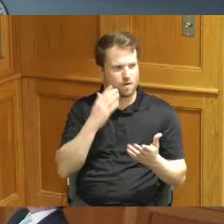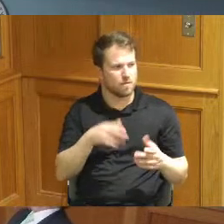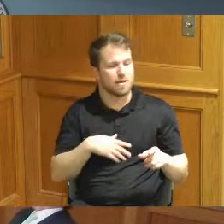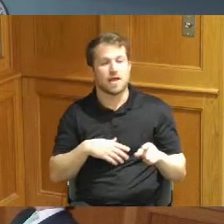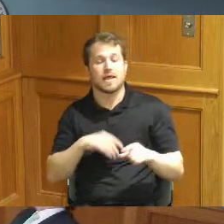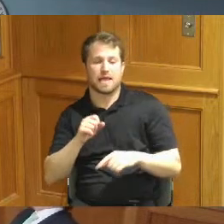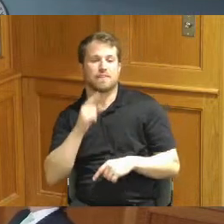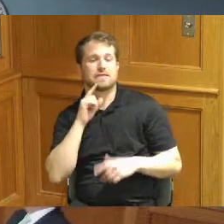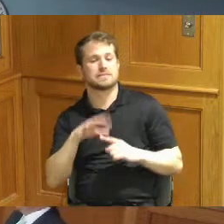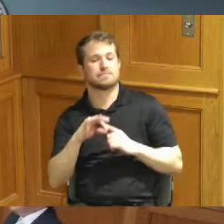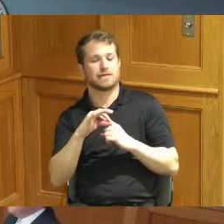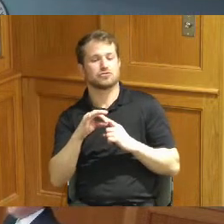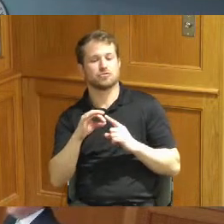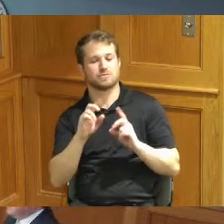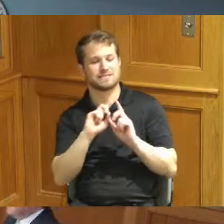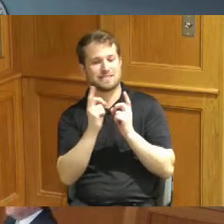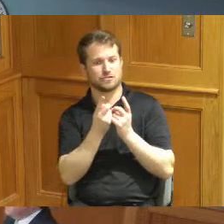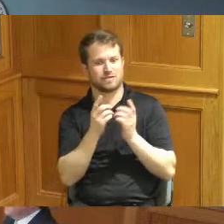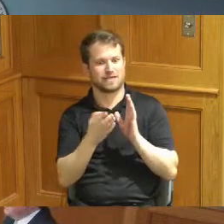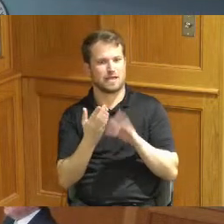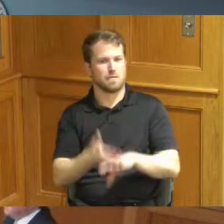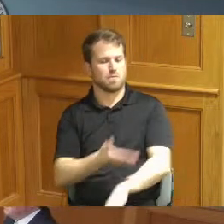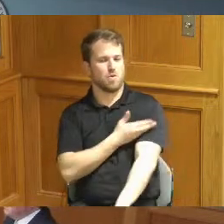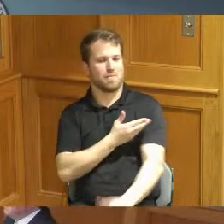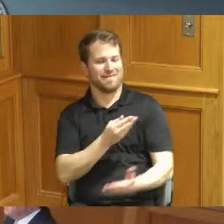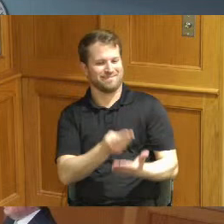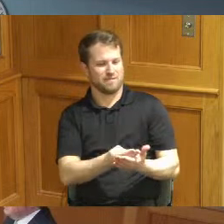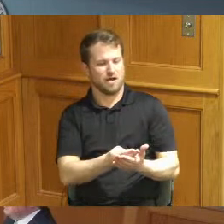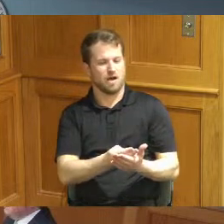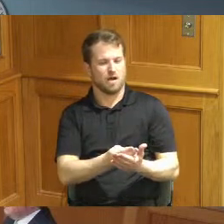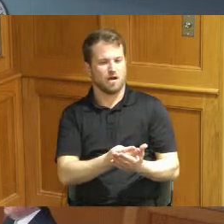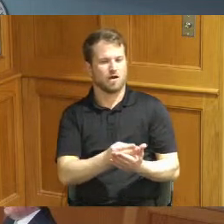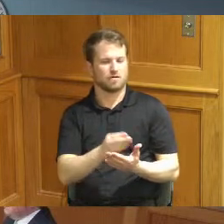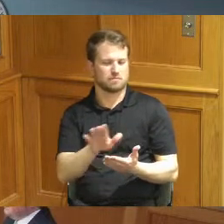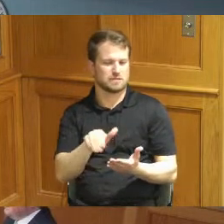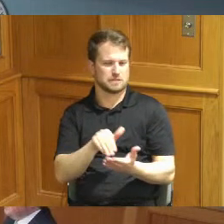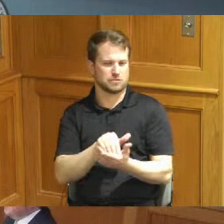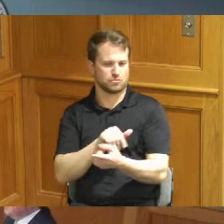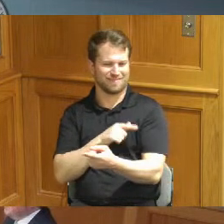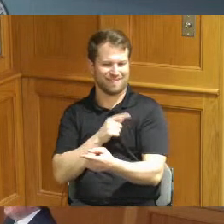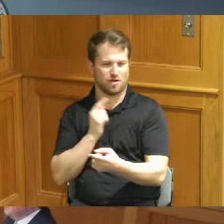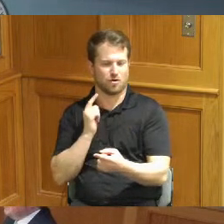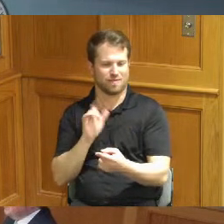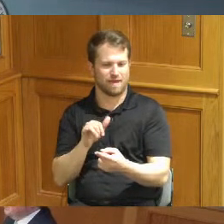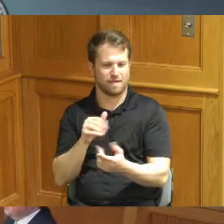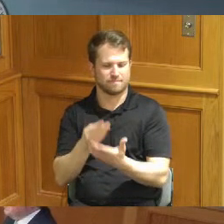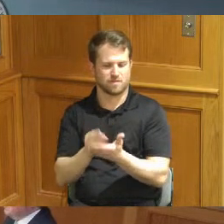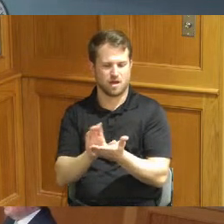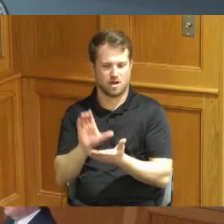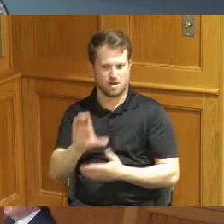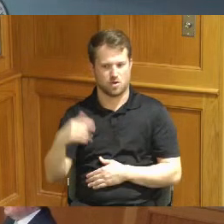district Fund in the north central District of the county that that we pay into that funds